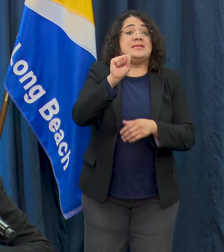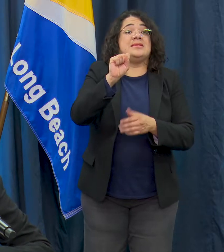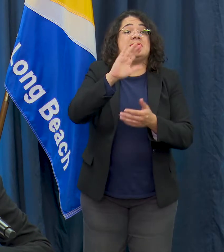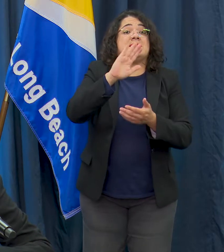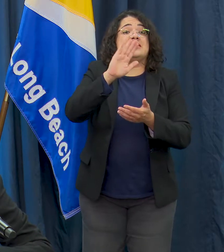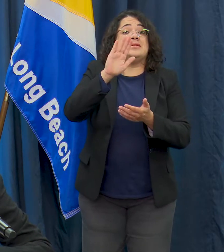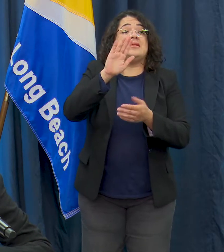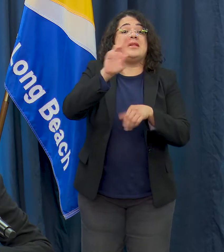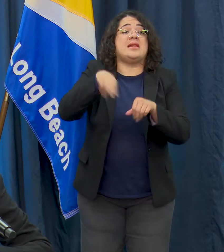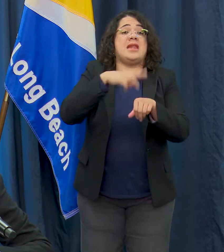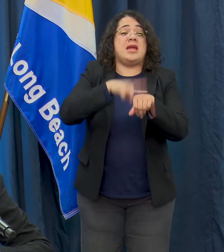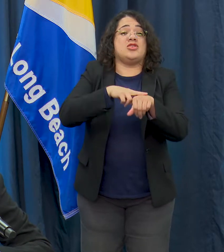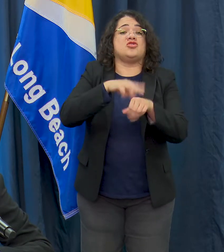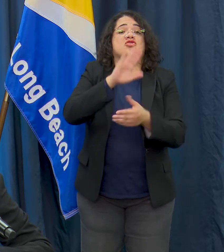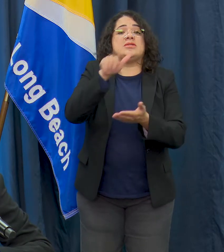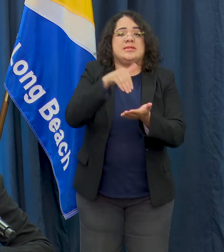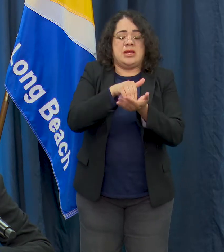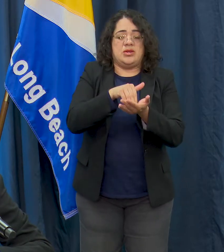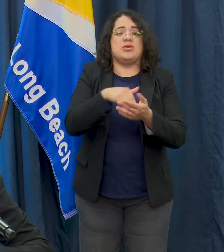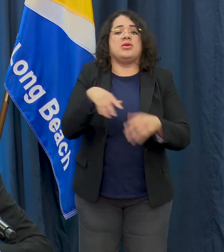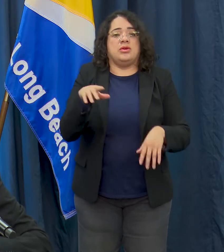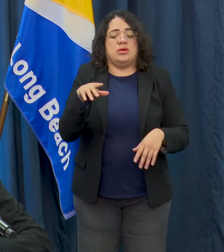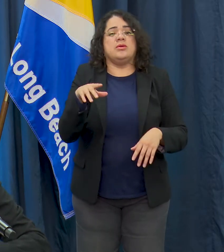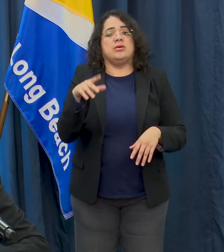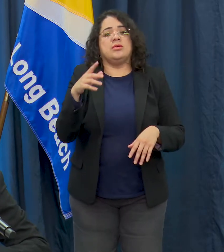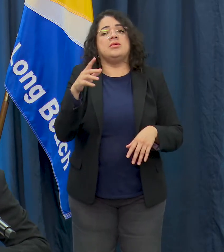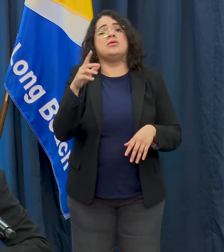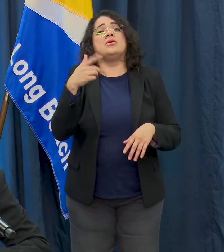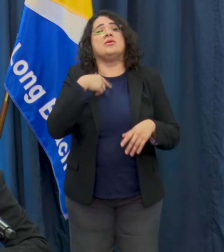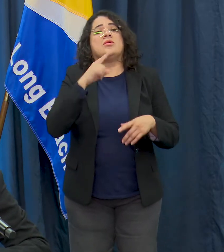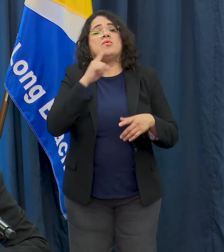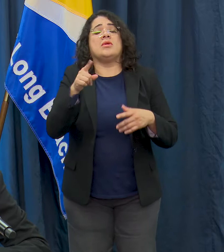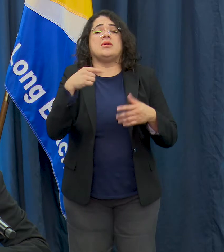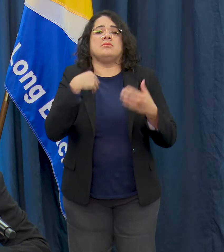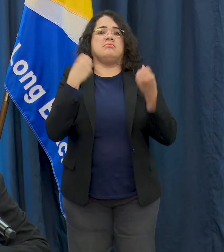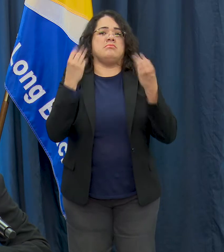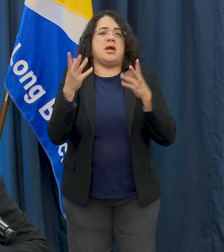of individuals out at these locations. Most people were being safe, they were